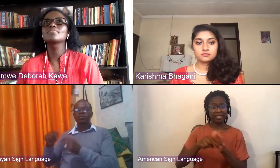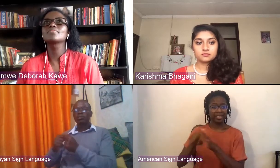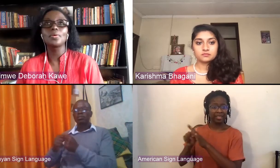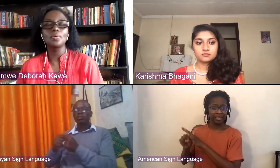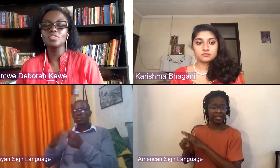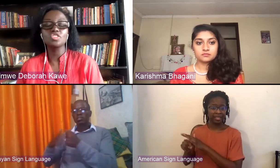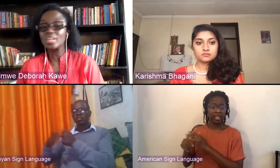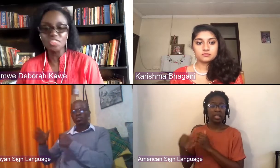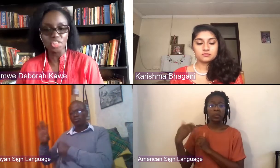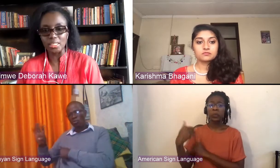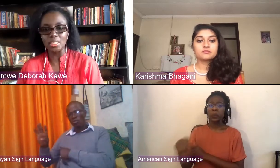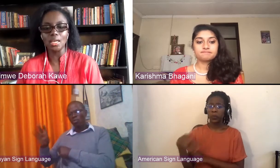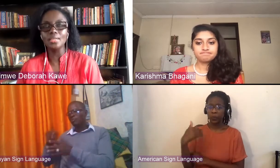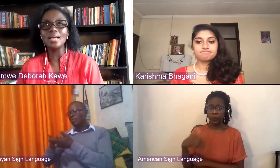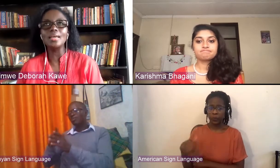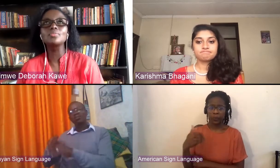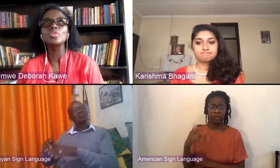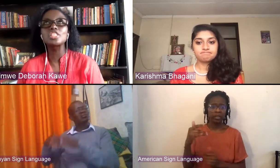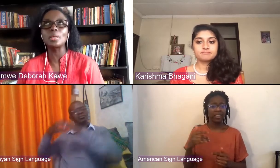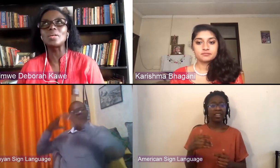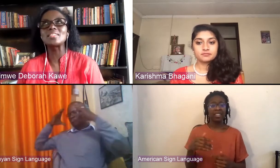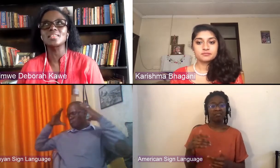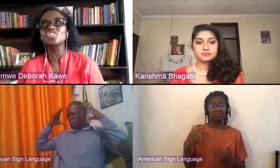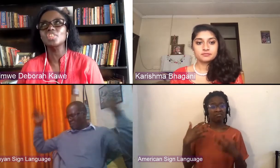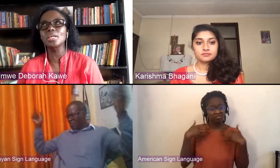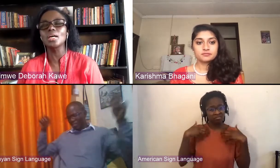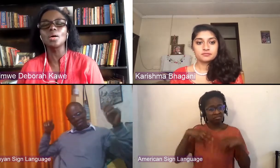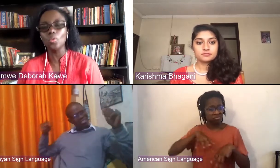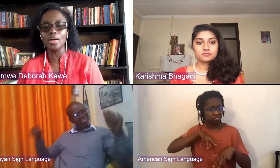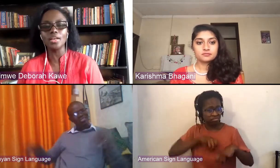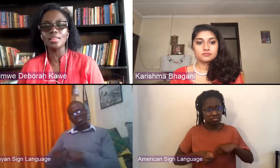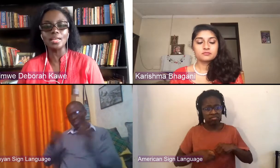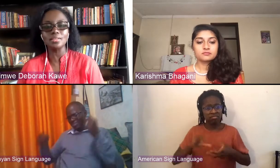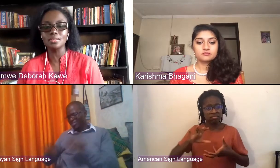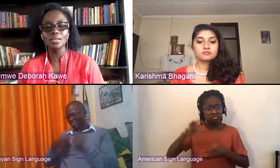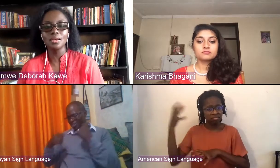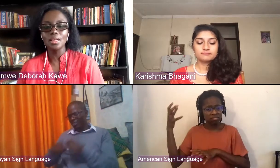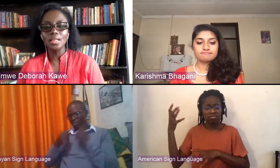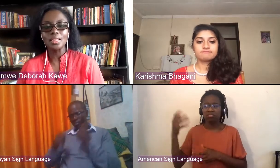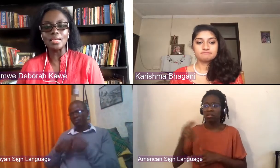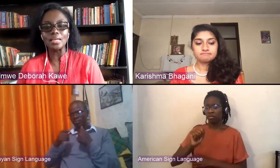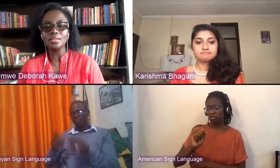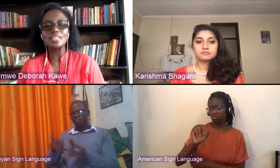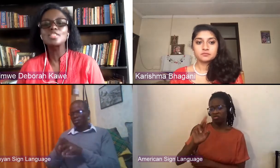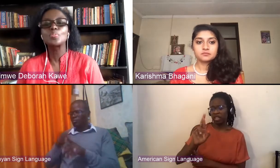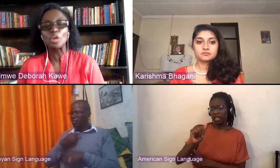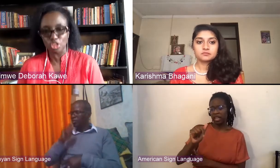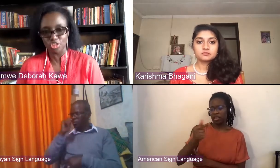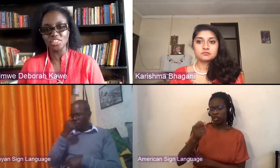I don't know, tragedy. I wish that was such a word that is beyond tragedy